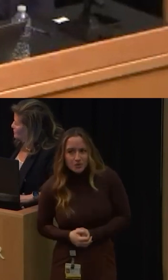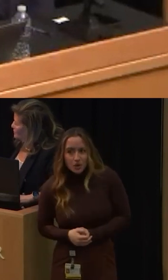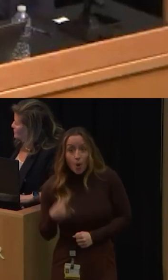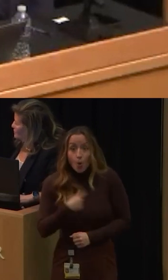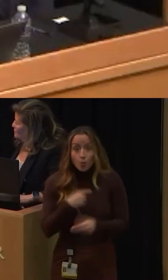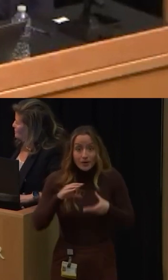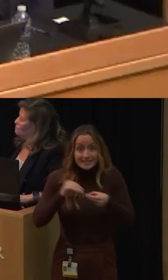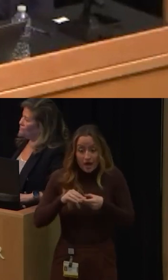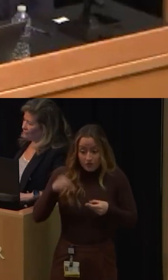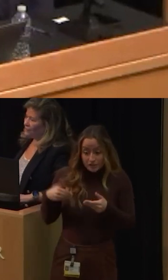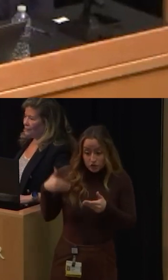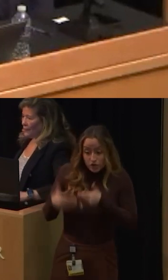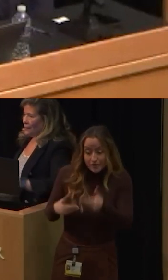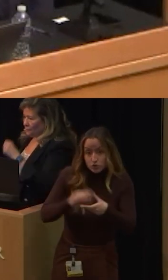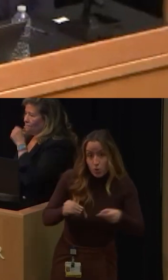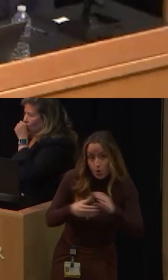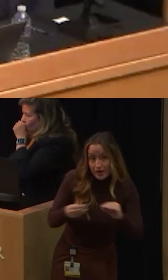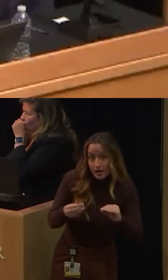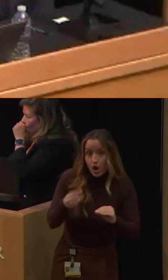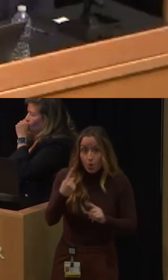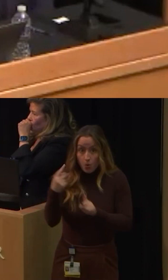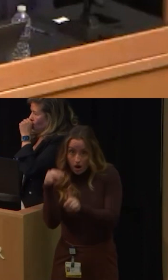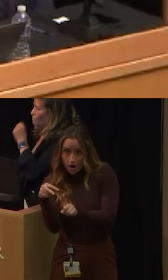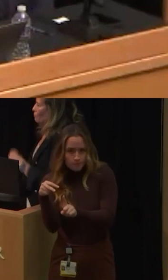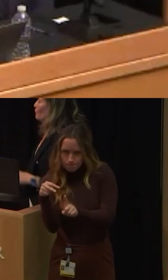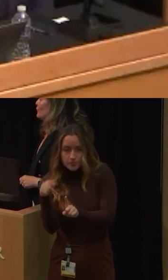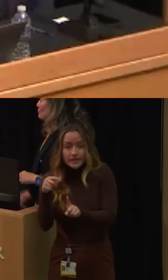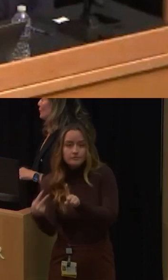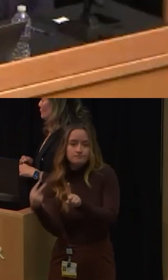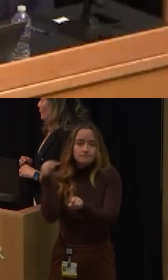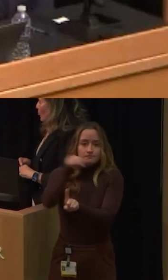we've got to tell the whole thing, right? How many, what is the situation